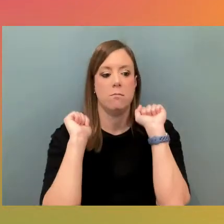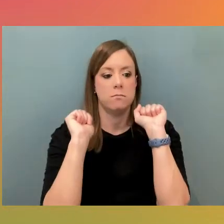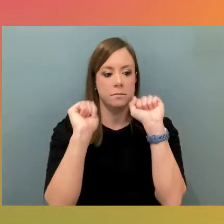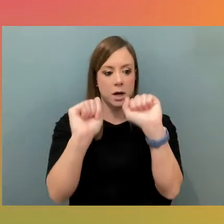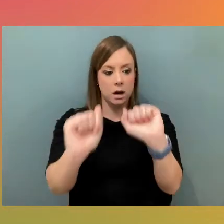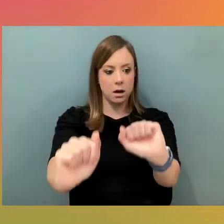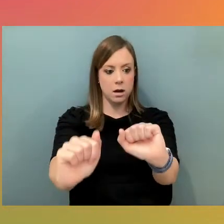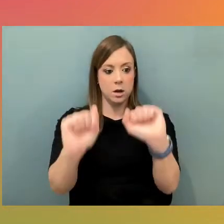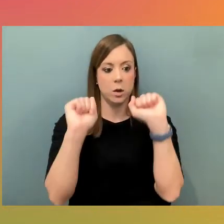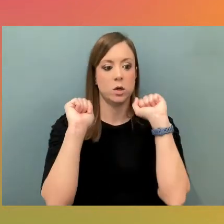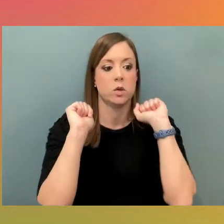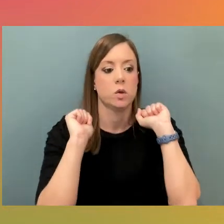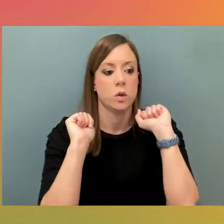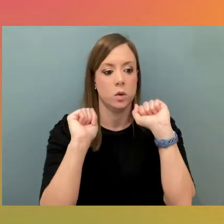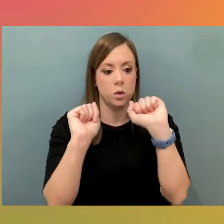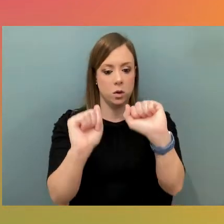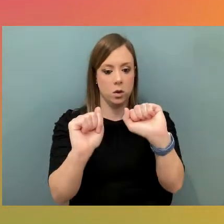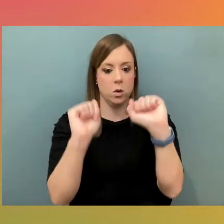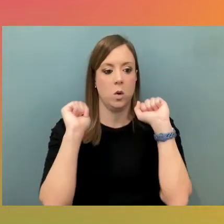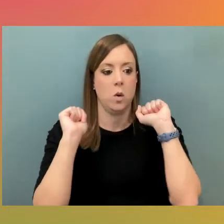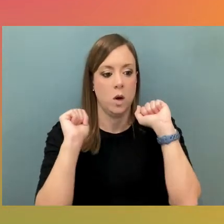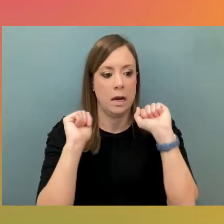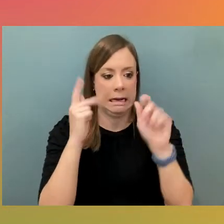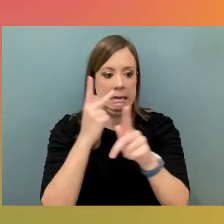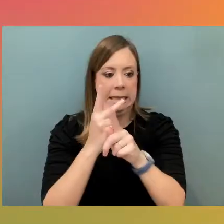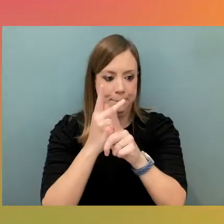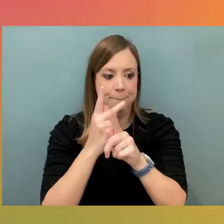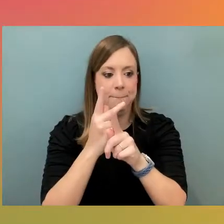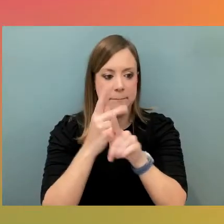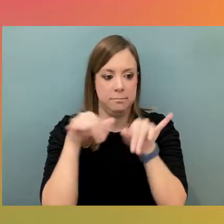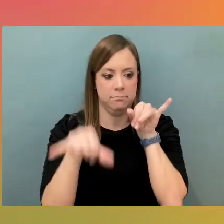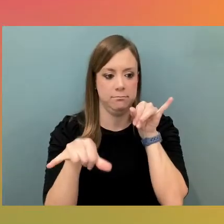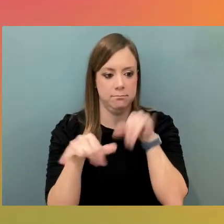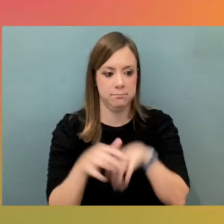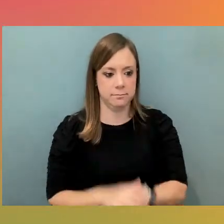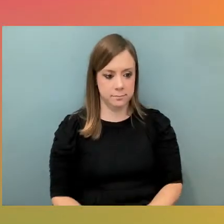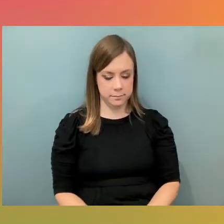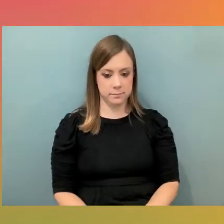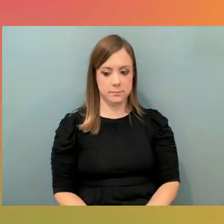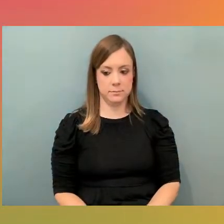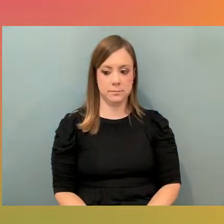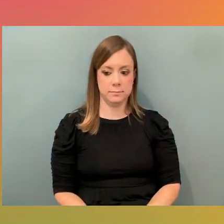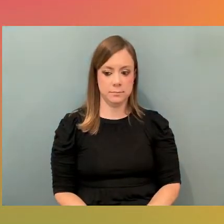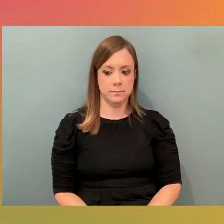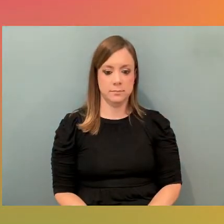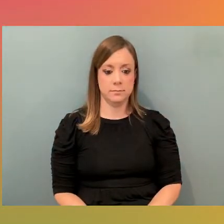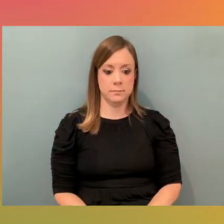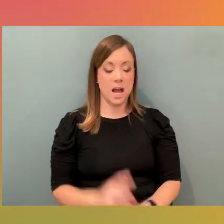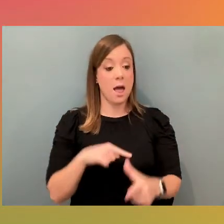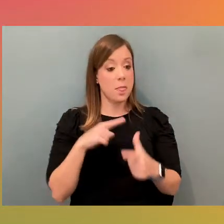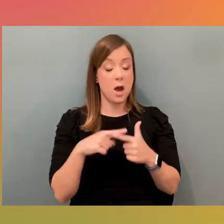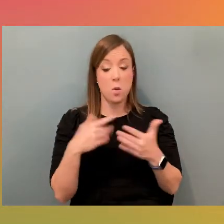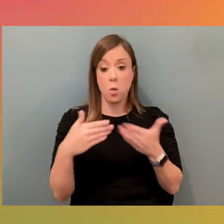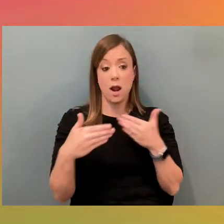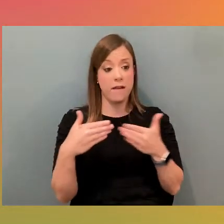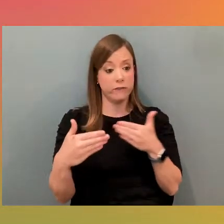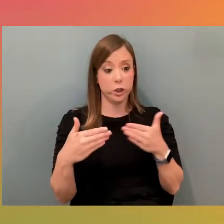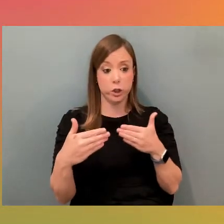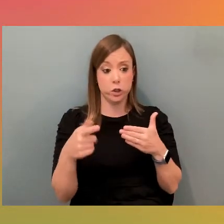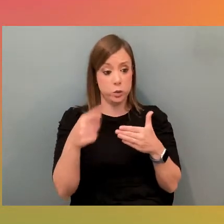TAP THE ELBOWS DOWN FOR THREE, AND TWO AND ONE.